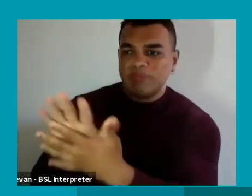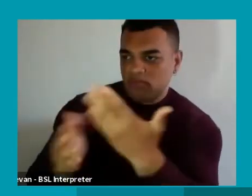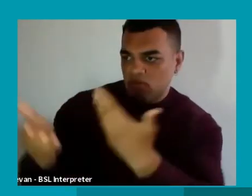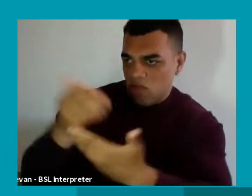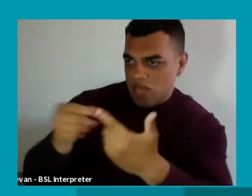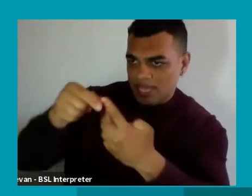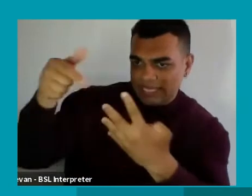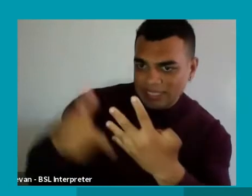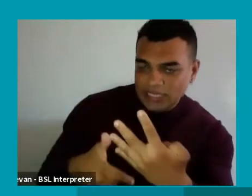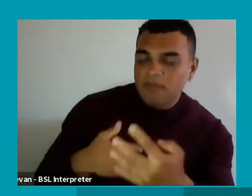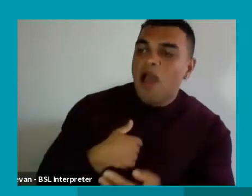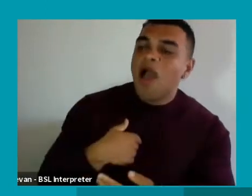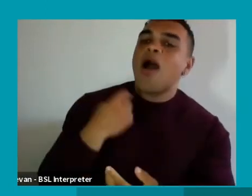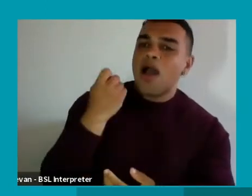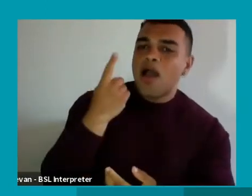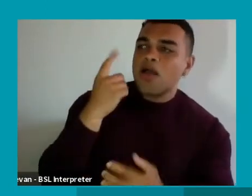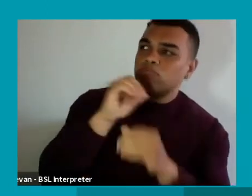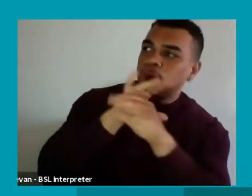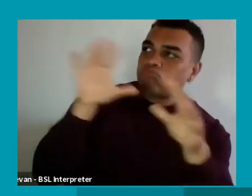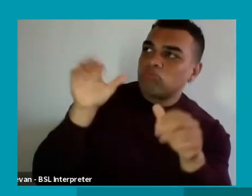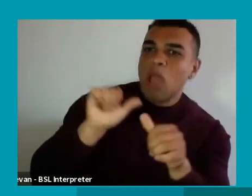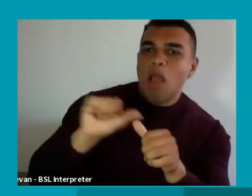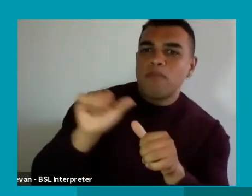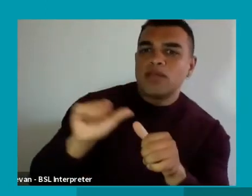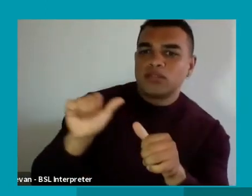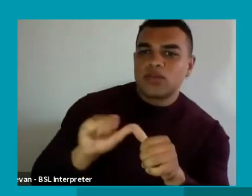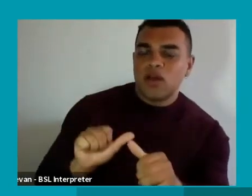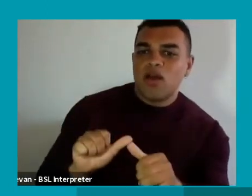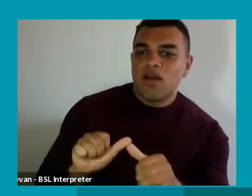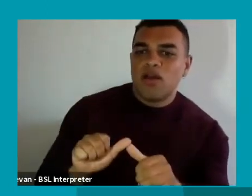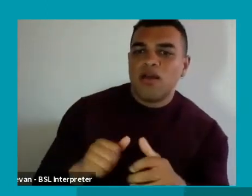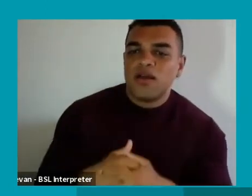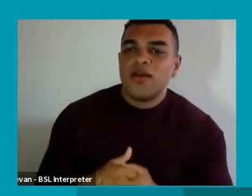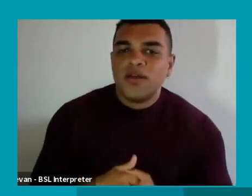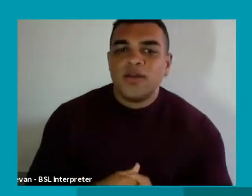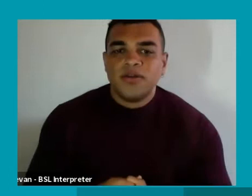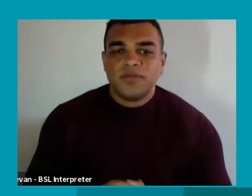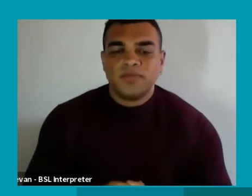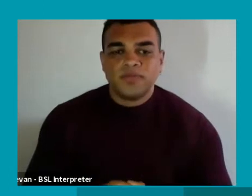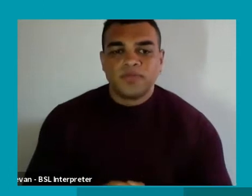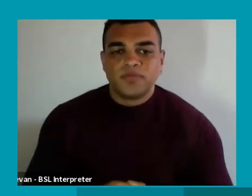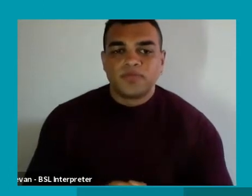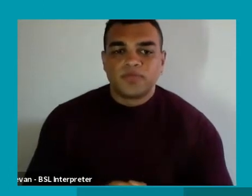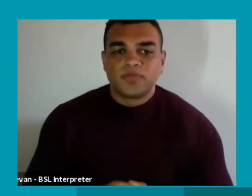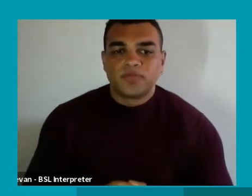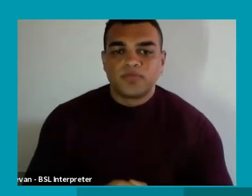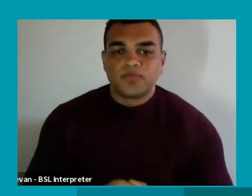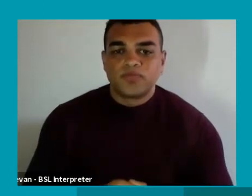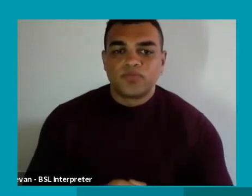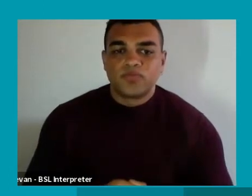and focusing on the actions that you took and the results that happened afterwards. But also don't be modest. Don't hold back when you're working